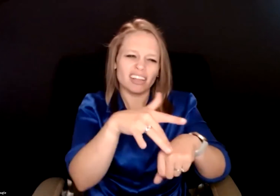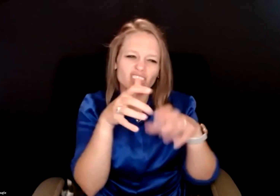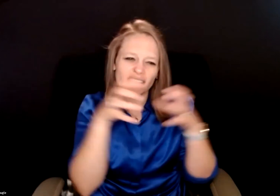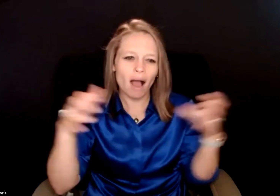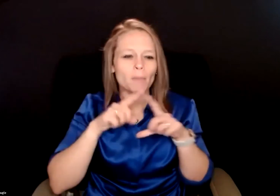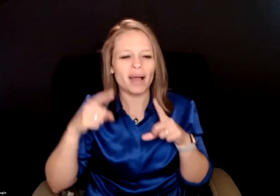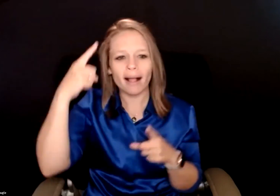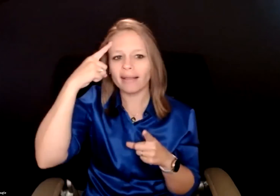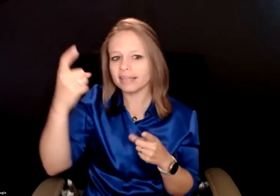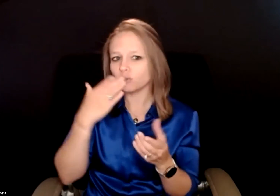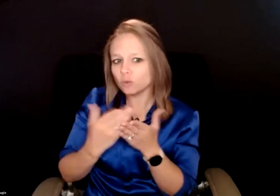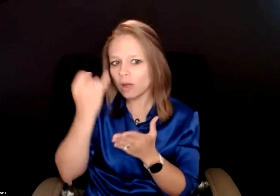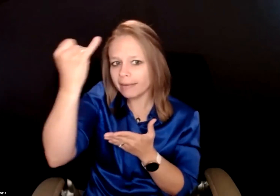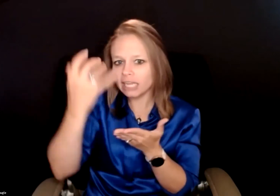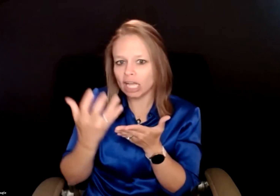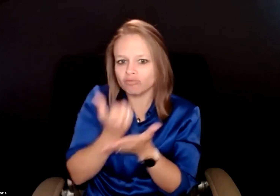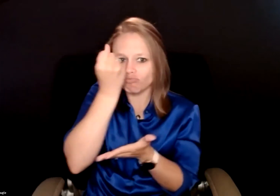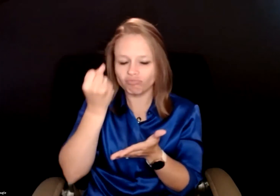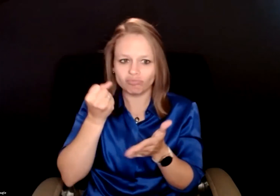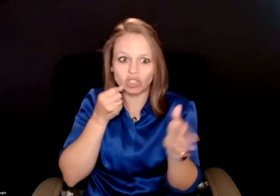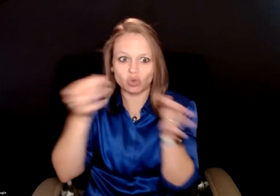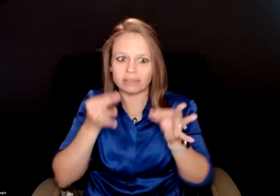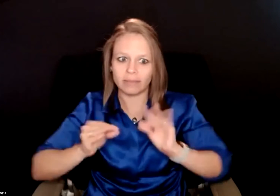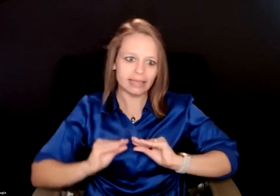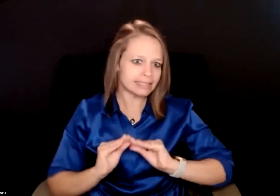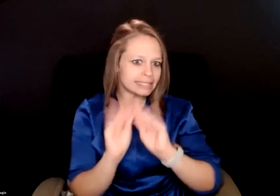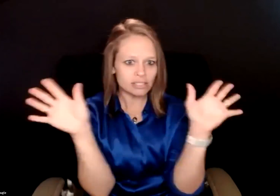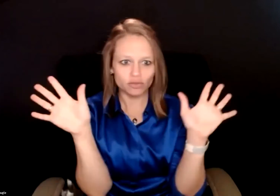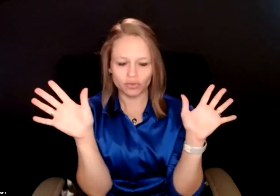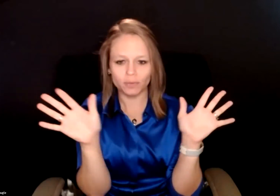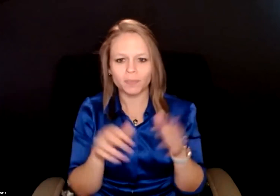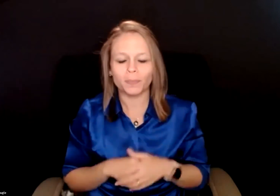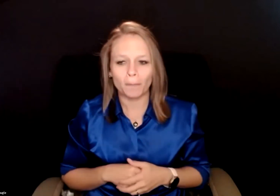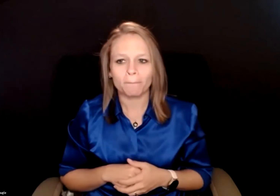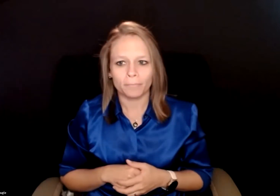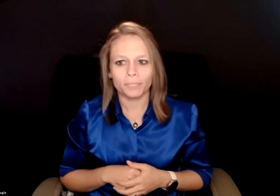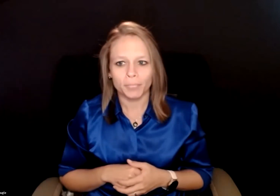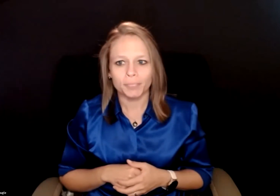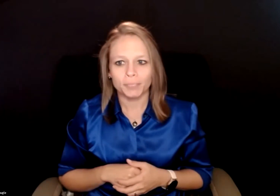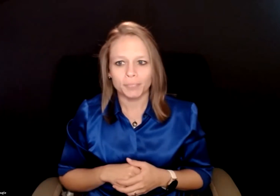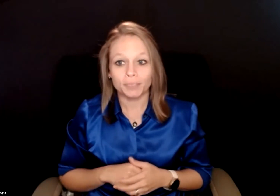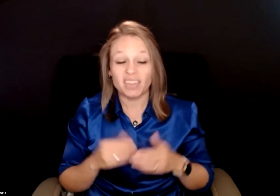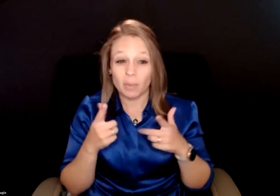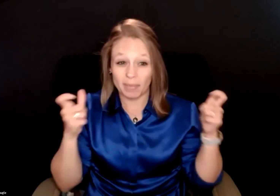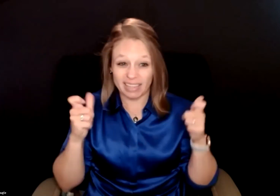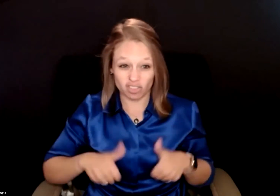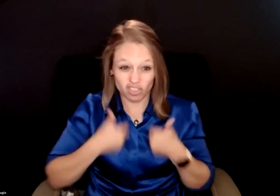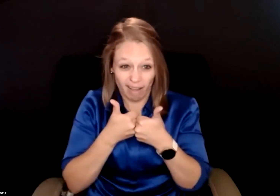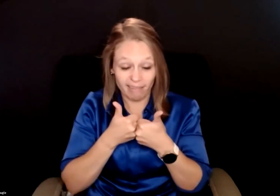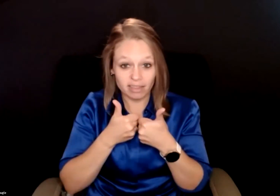to really spell this out explicitly. What are the biggest challenges of supporting substance use disorder